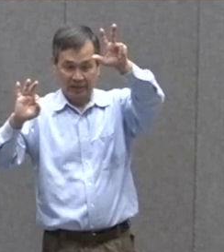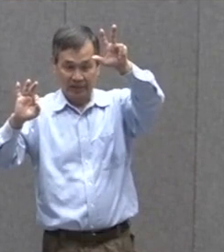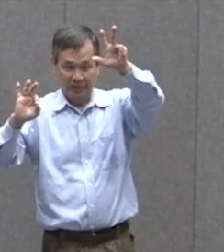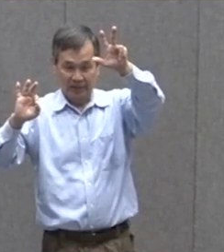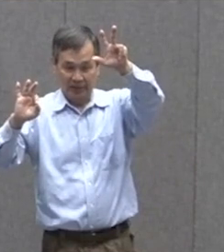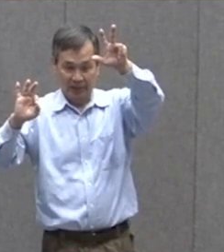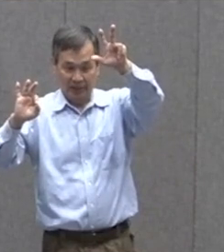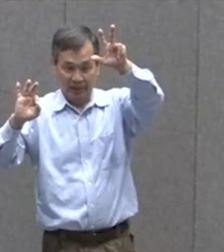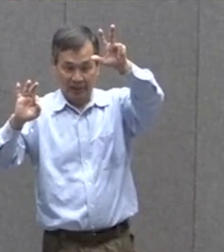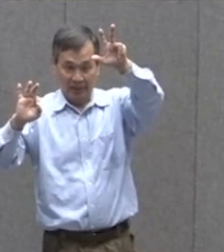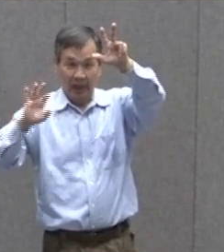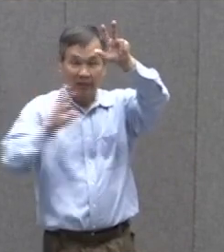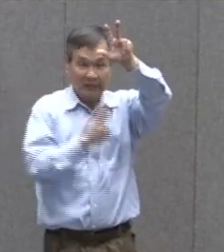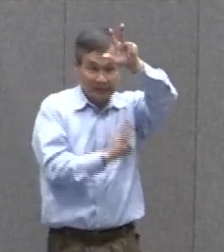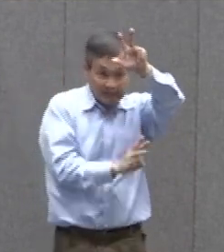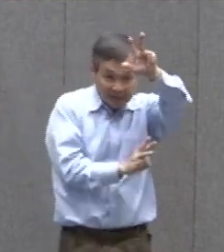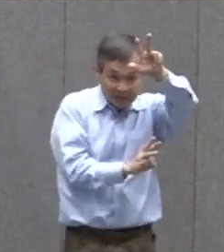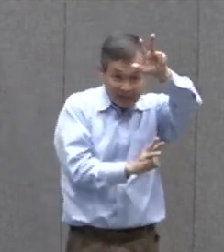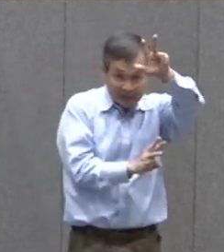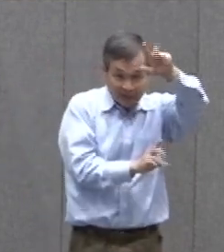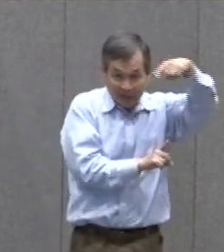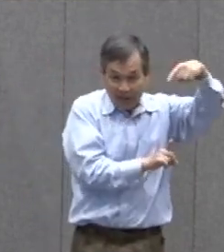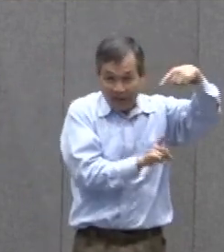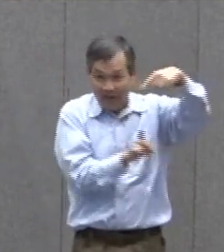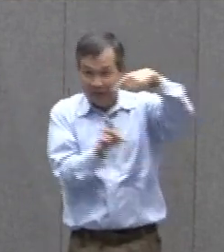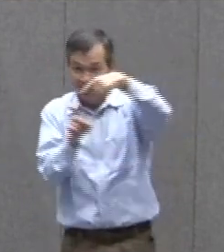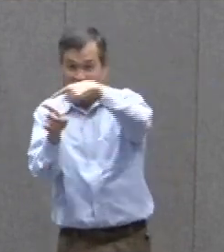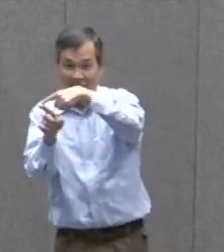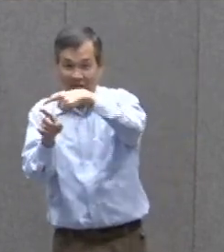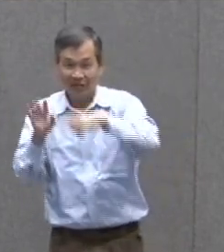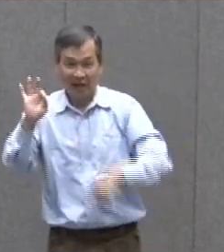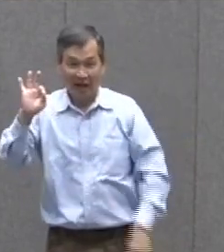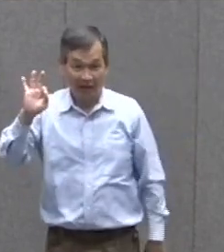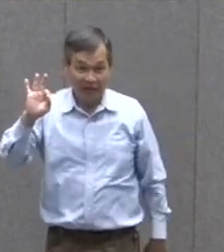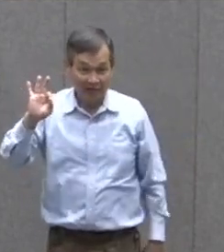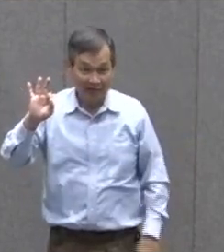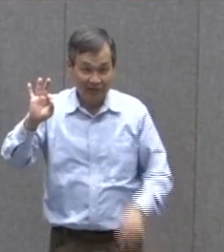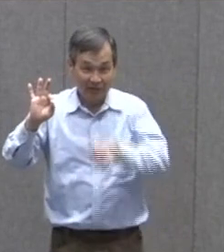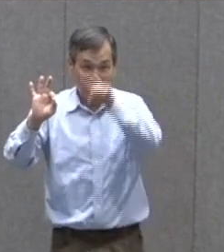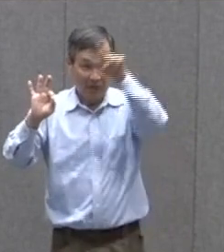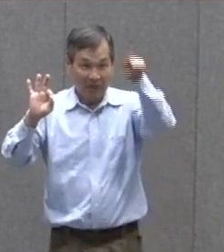and number six as another part of nine. So let's add.